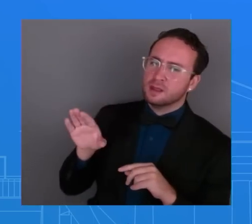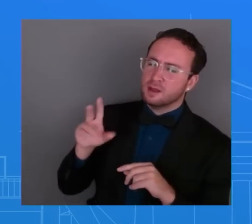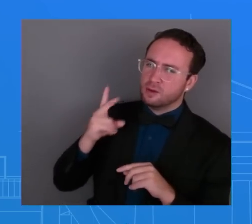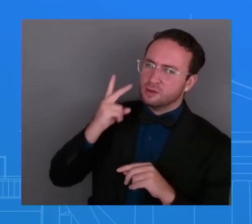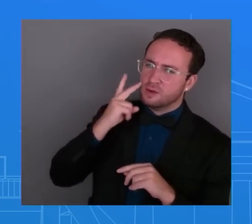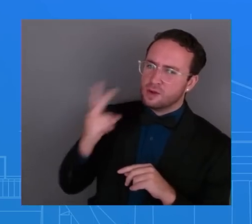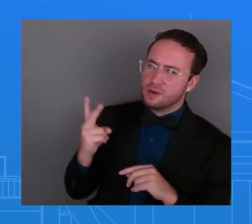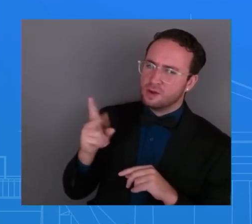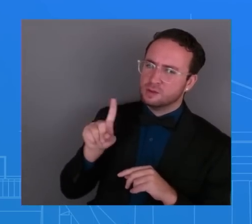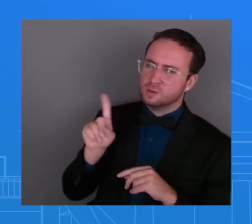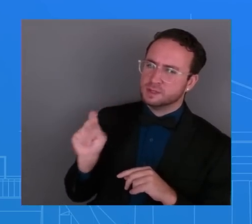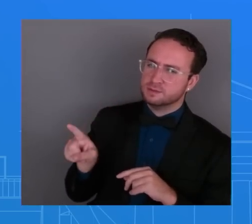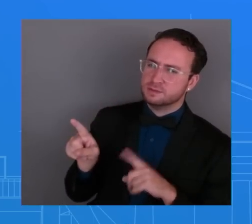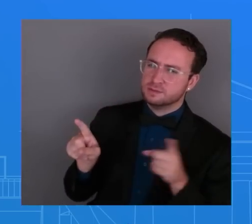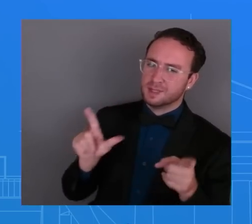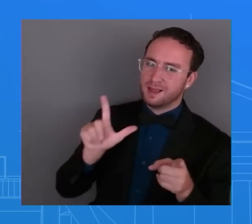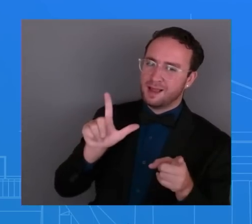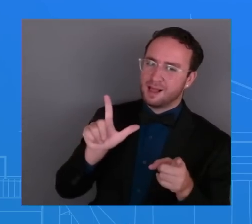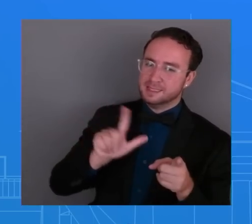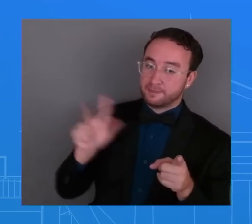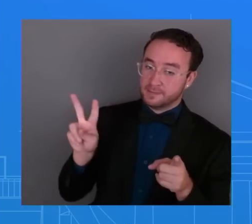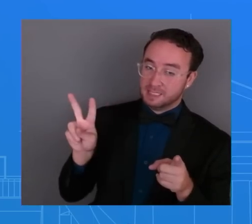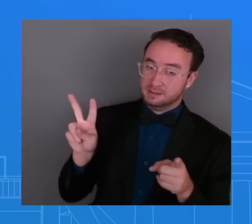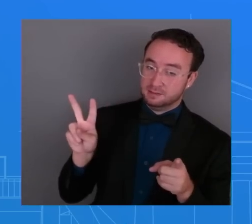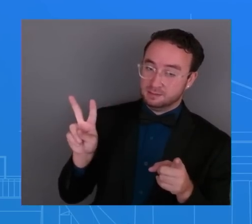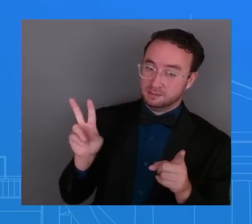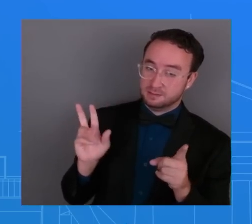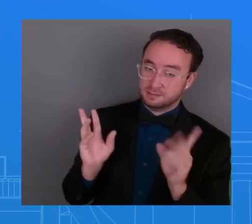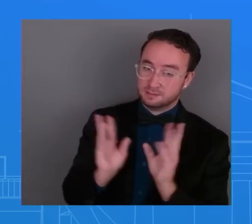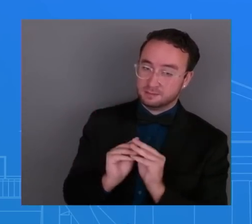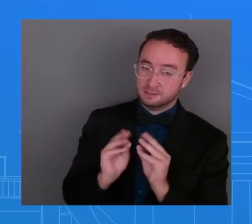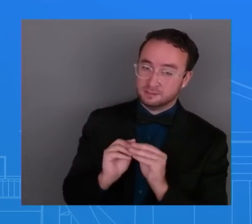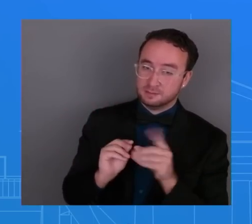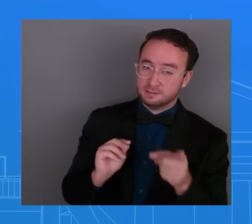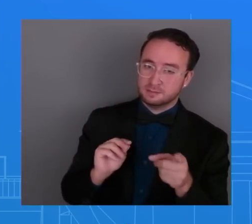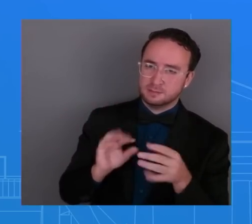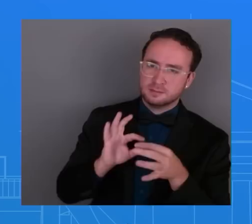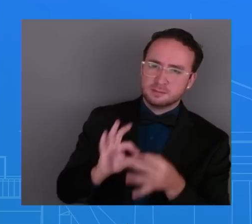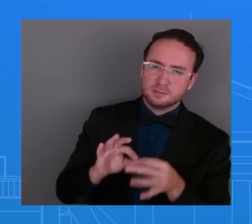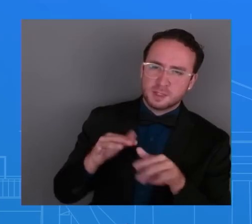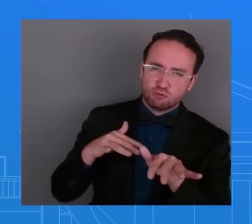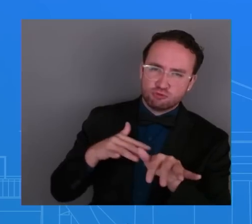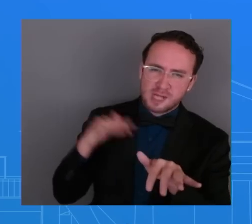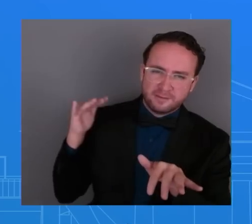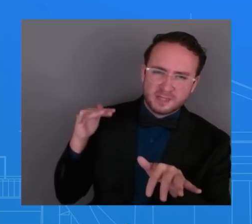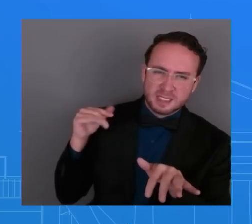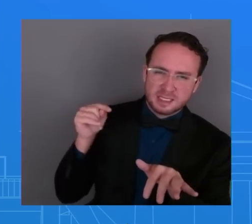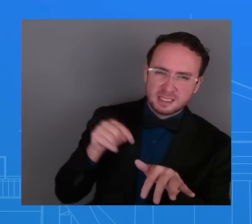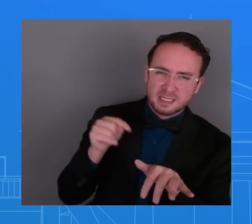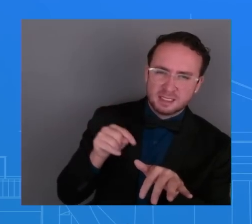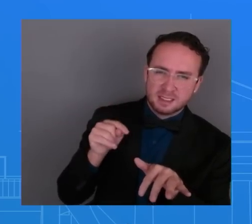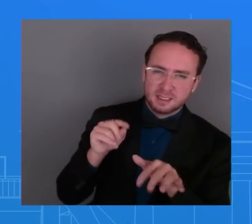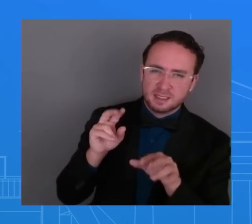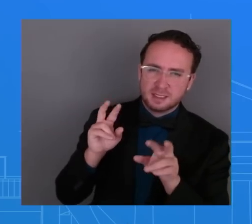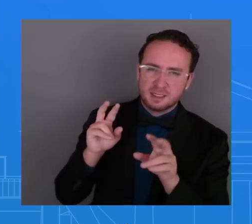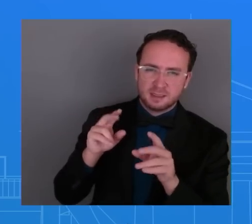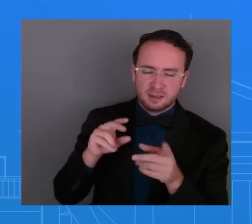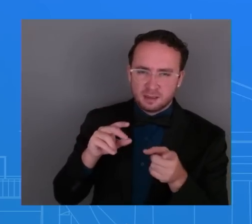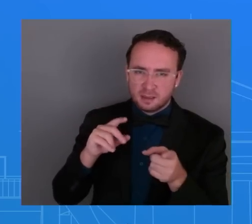a hospital emergency room on July 17th. They were under the impression that President Biden was having a medical emergency. What was it?